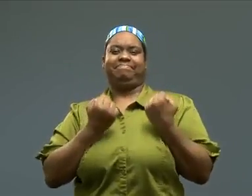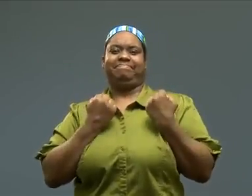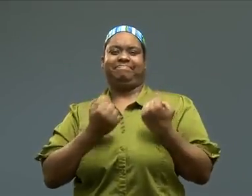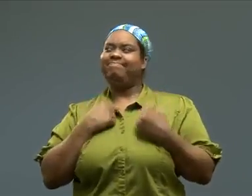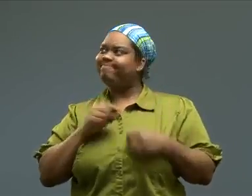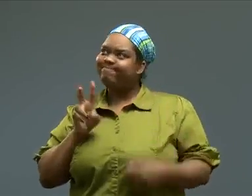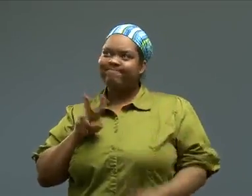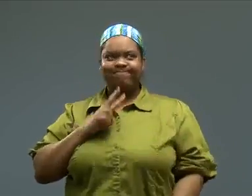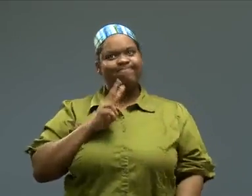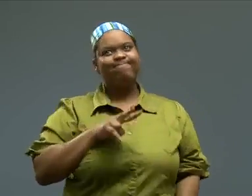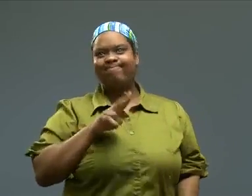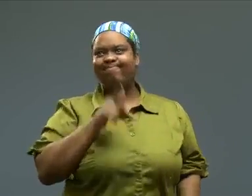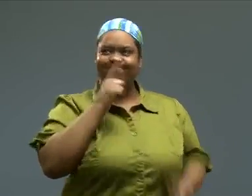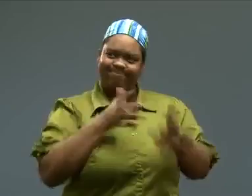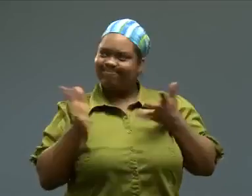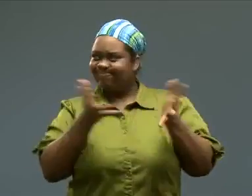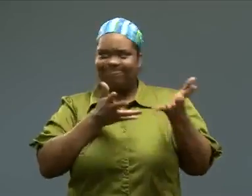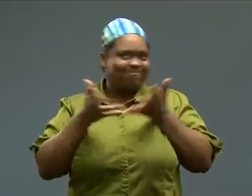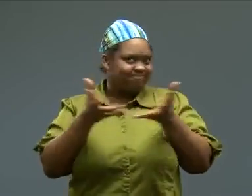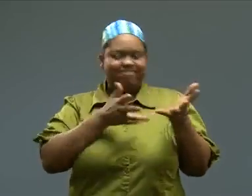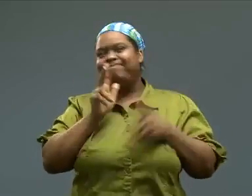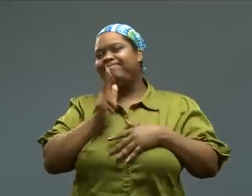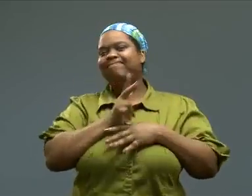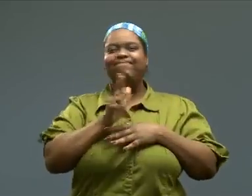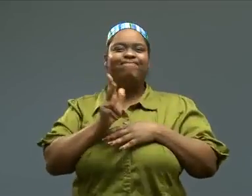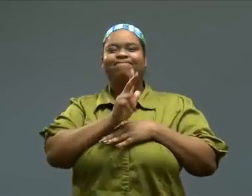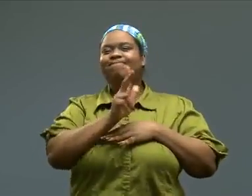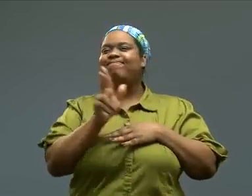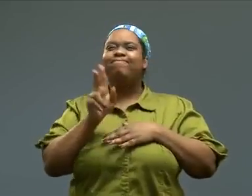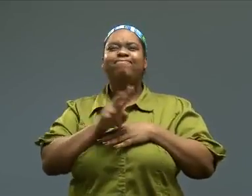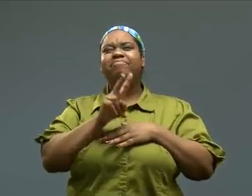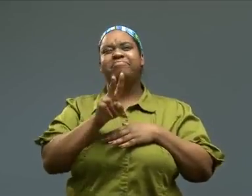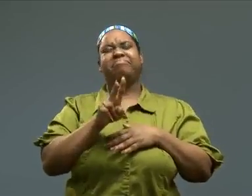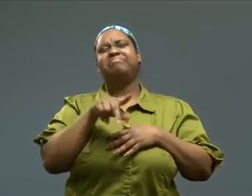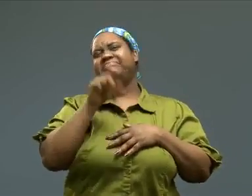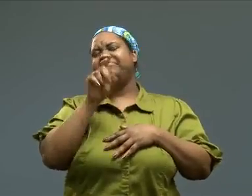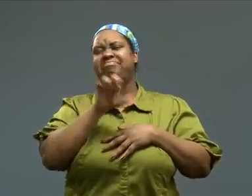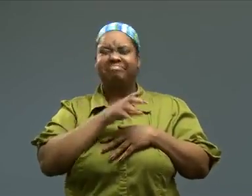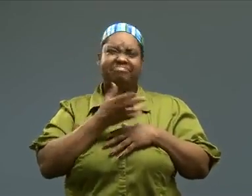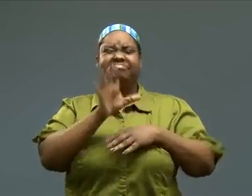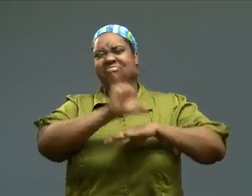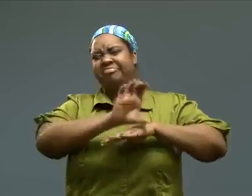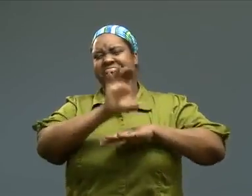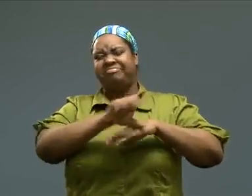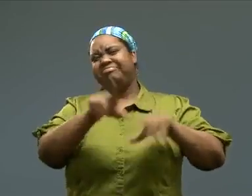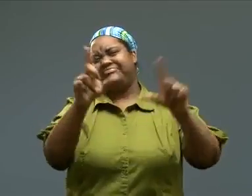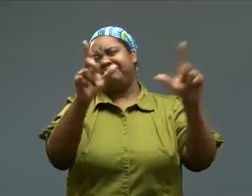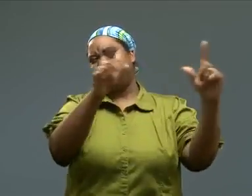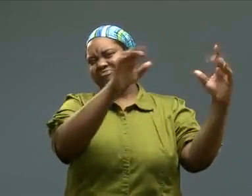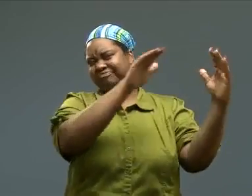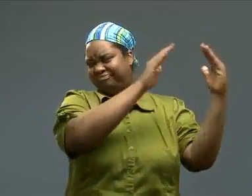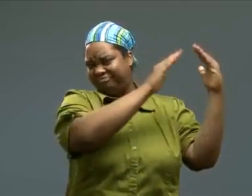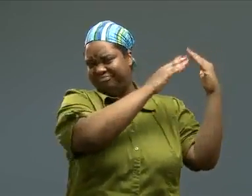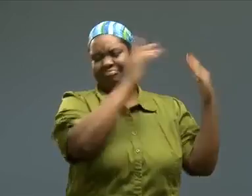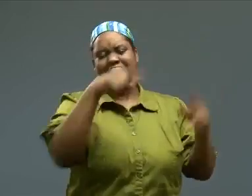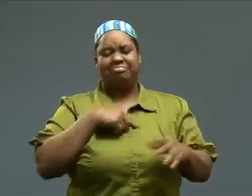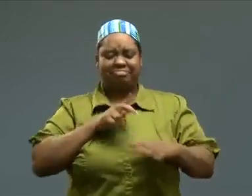My sisters talked while I looked out the window. We drove just past the church, parked,